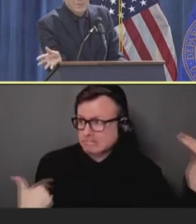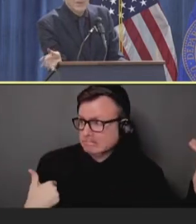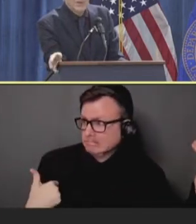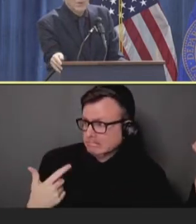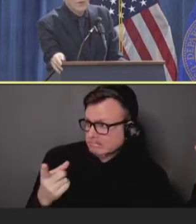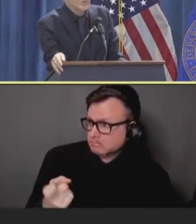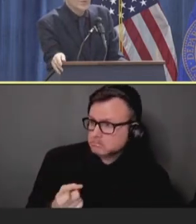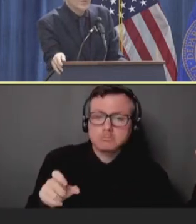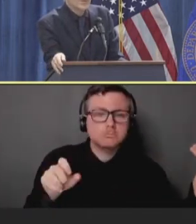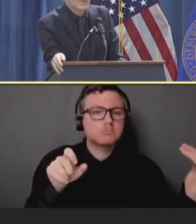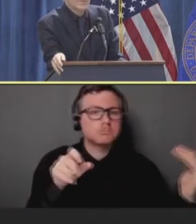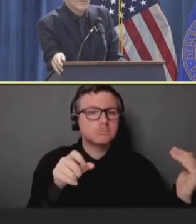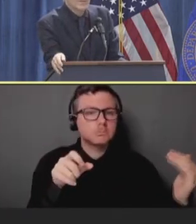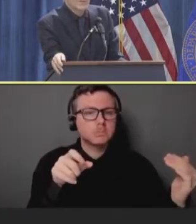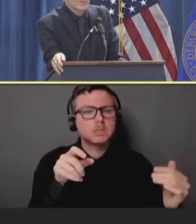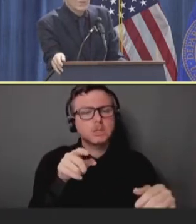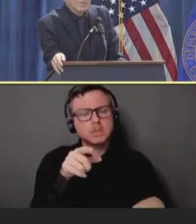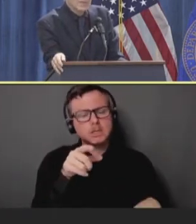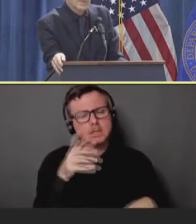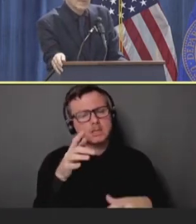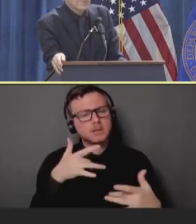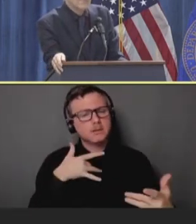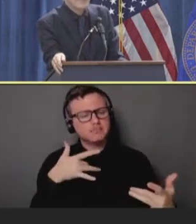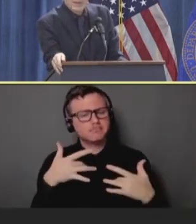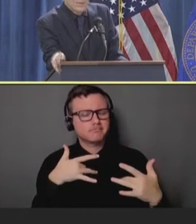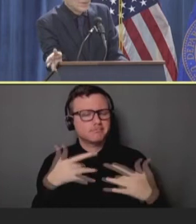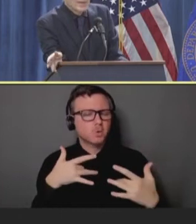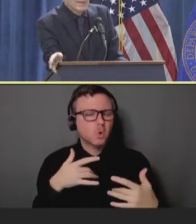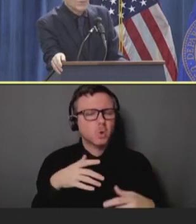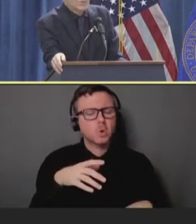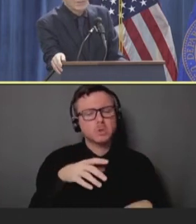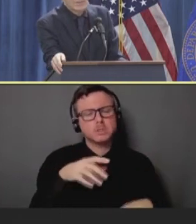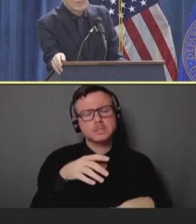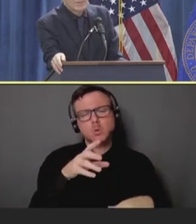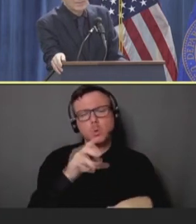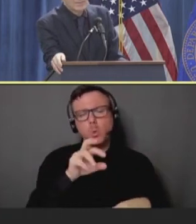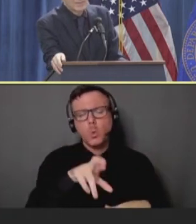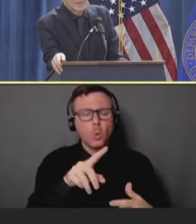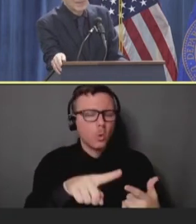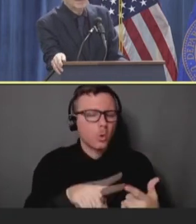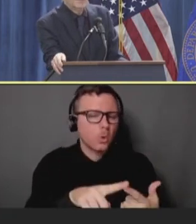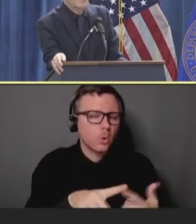Depending on where you live and your level of concern, get a booster.